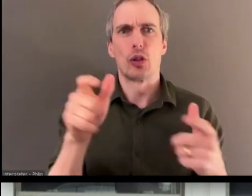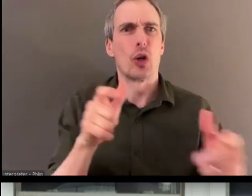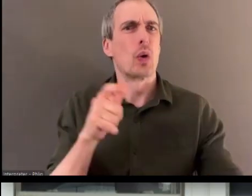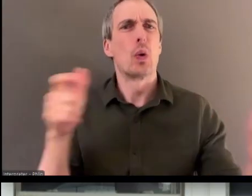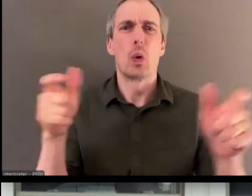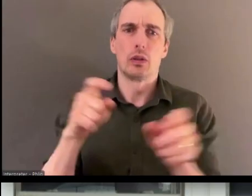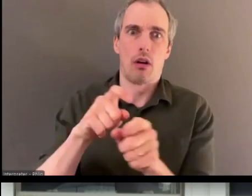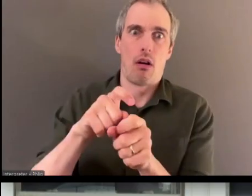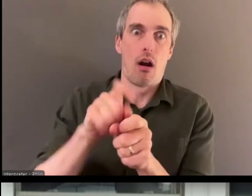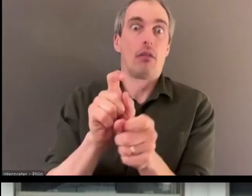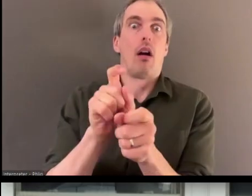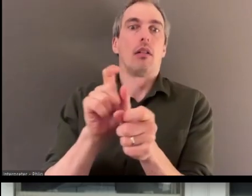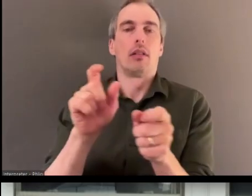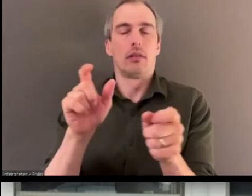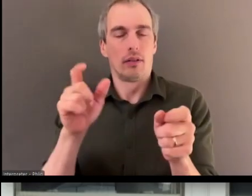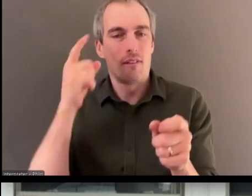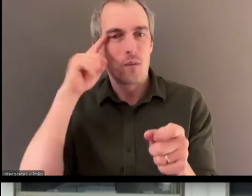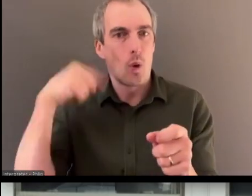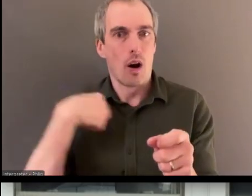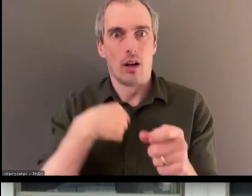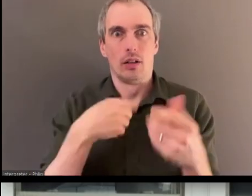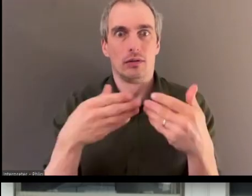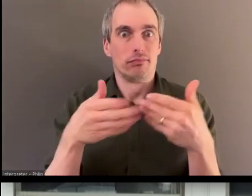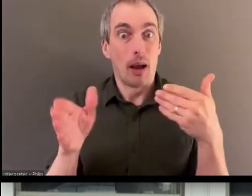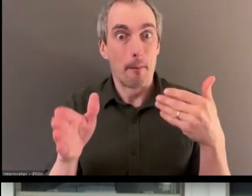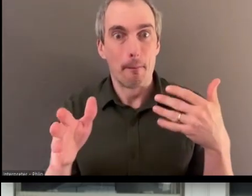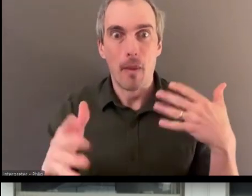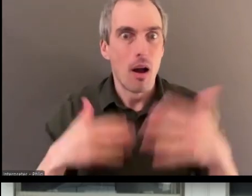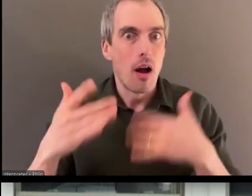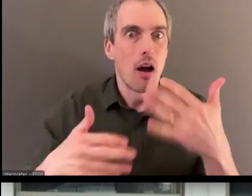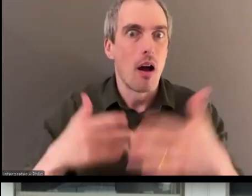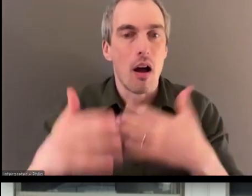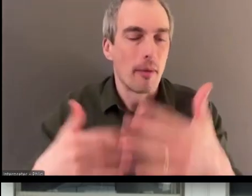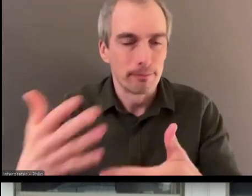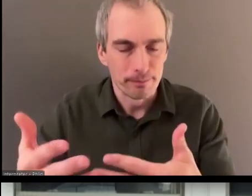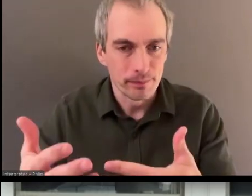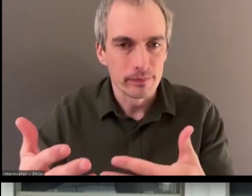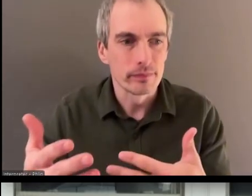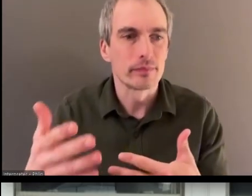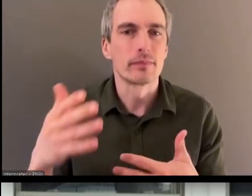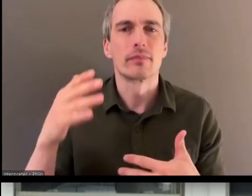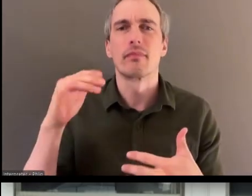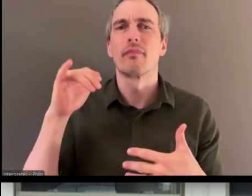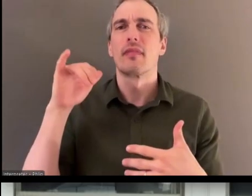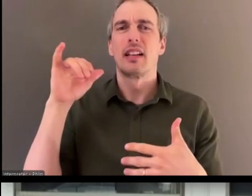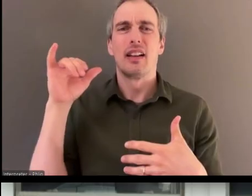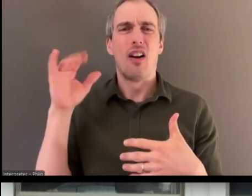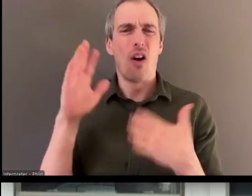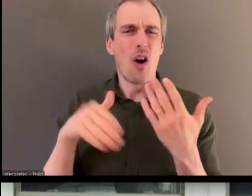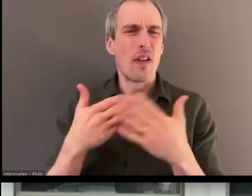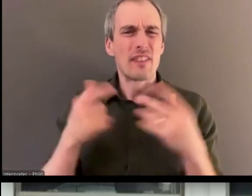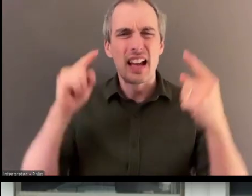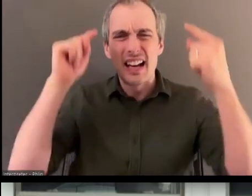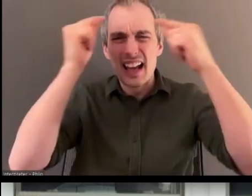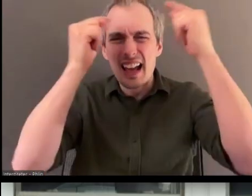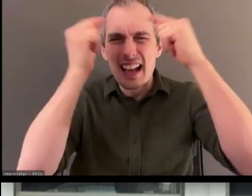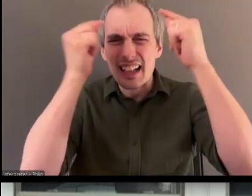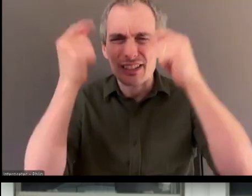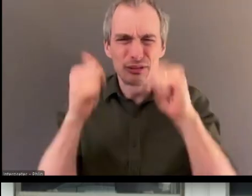bullet accessible PDF all of a sudden went away. And then we started to figure out...